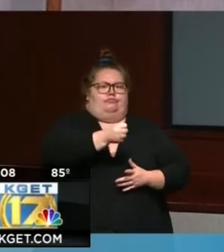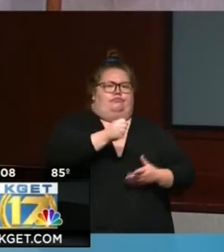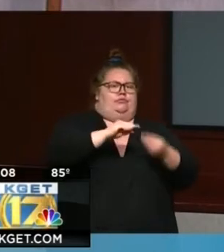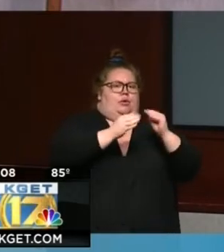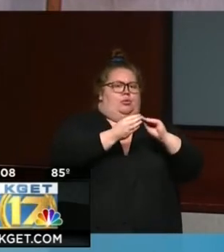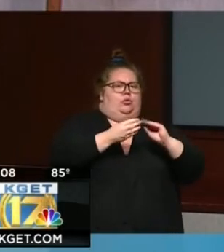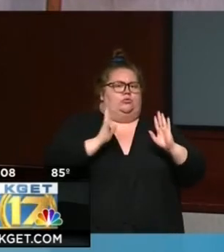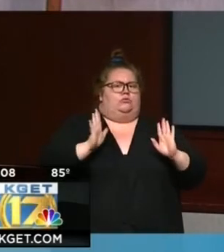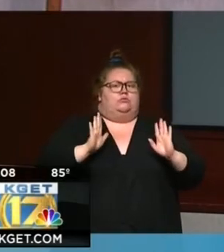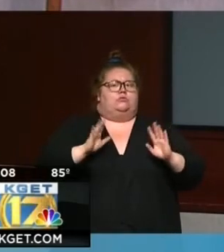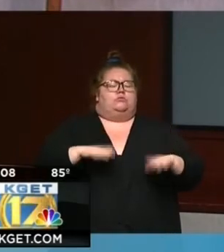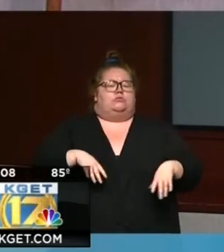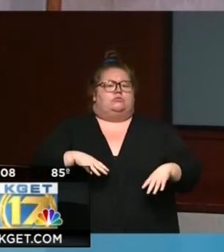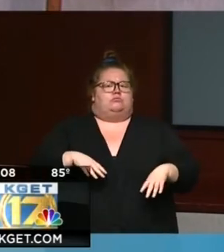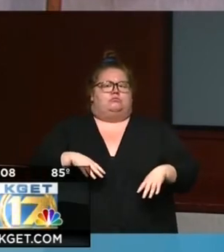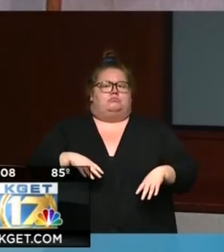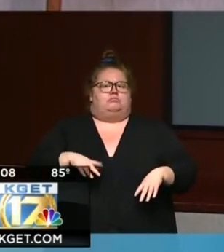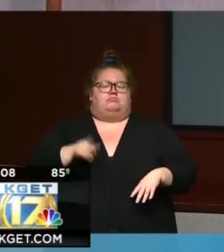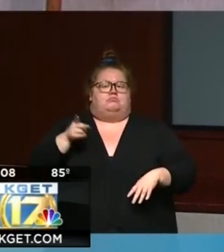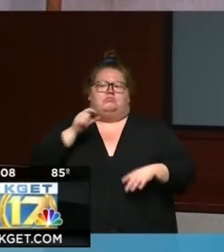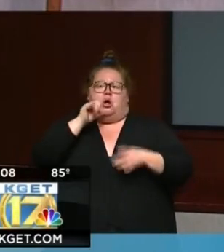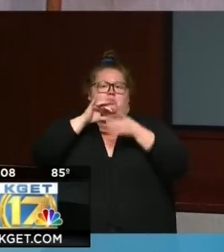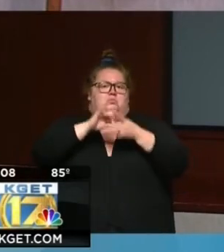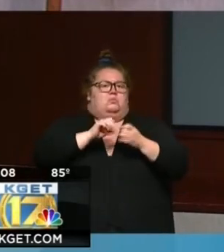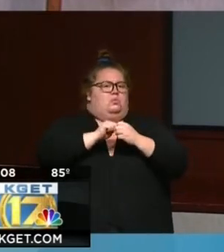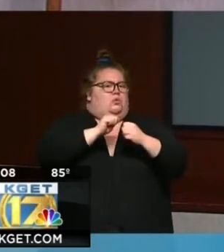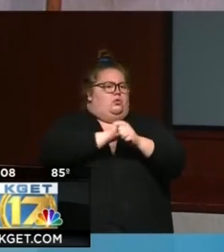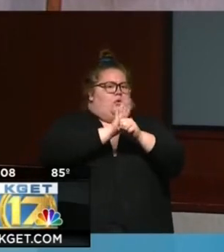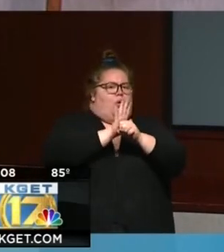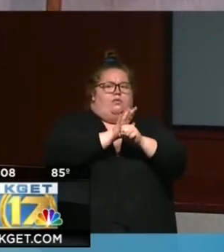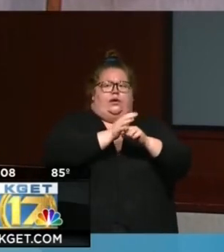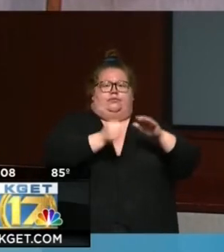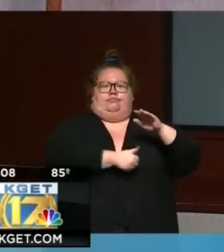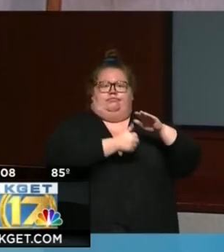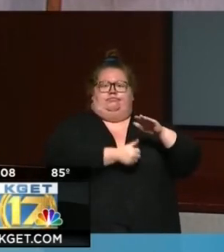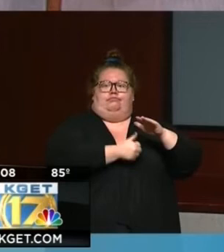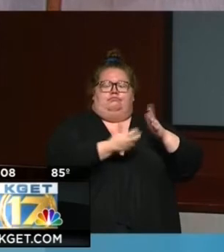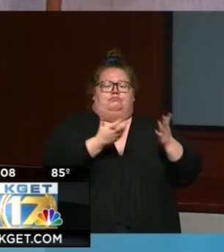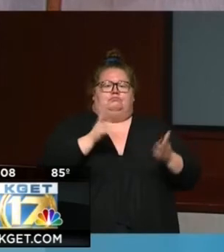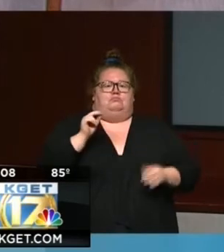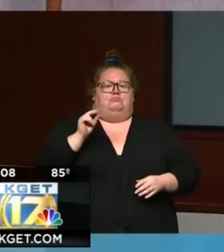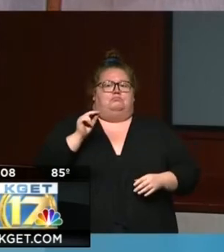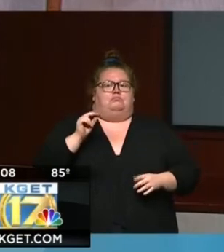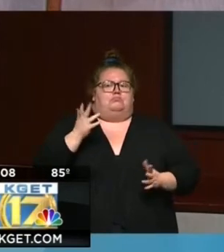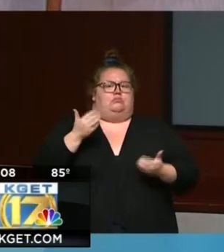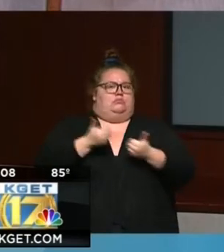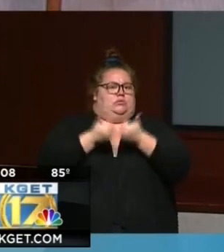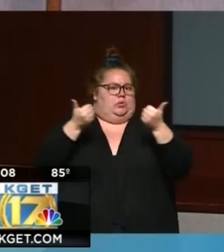IF THAT PERSON DEVELOPS AX DAIRY SYSTEMS OR HOSPITALIZED FOR ANOTHER REASON, THEY WOULD